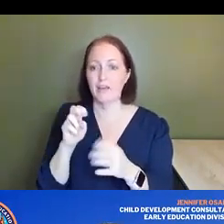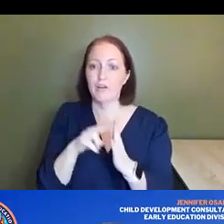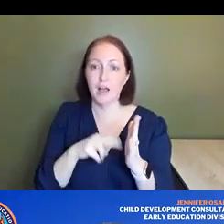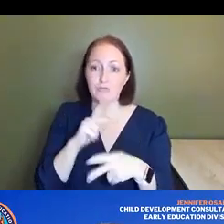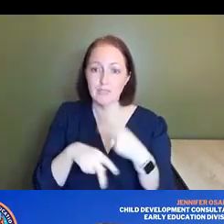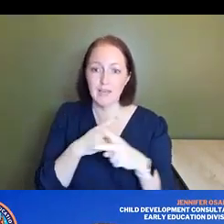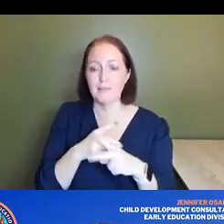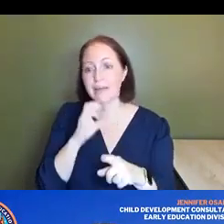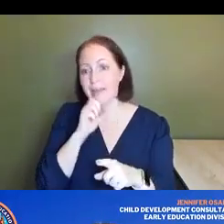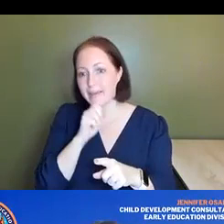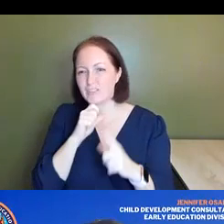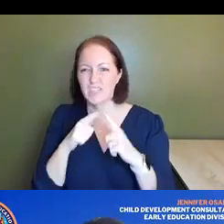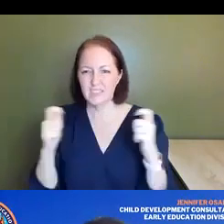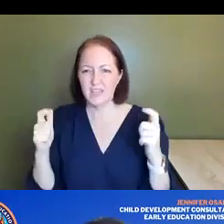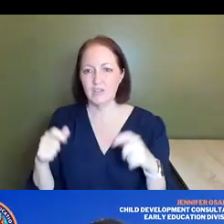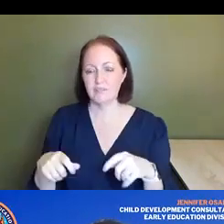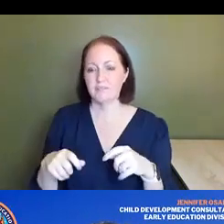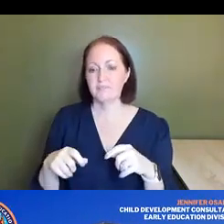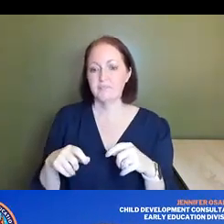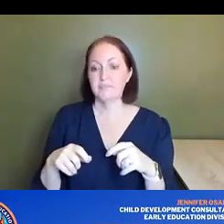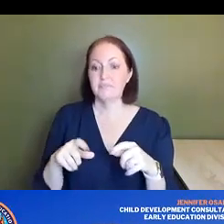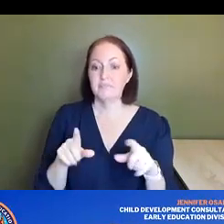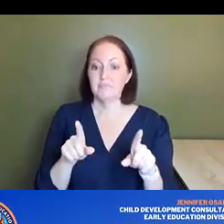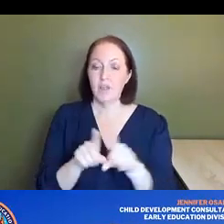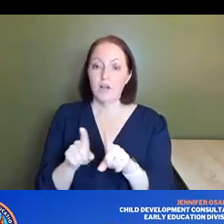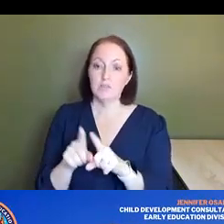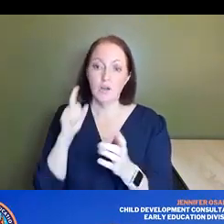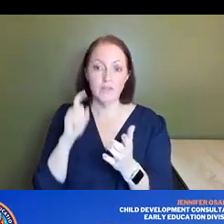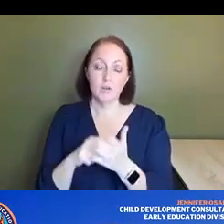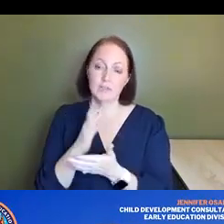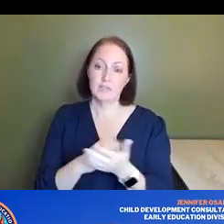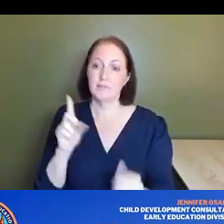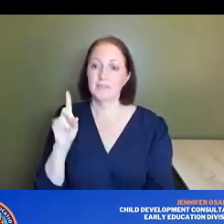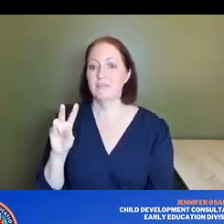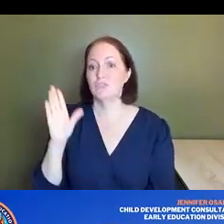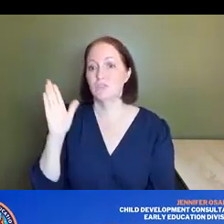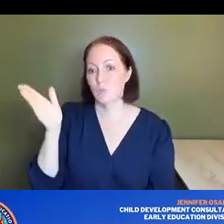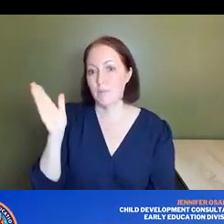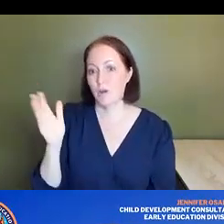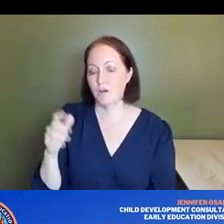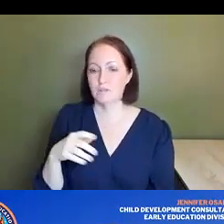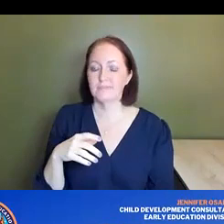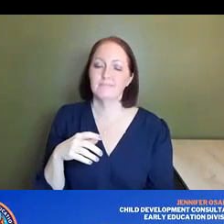of students etc. Also we have noticed some of our divisions webinars in some of our division